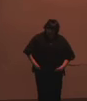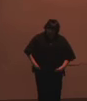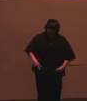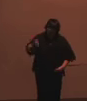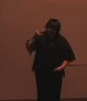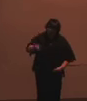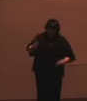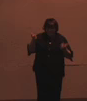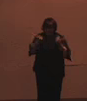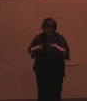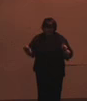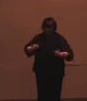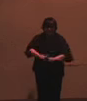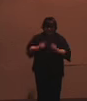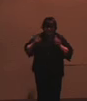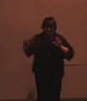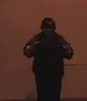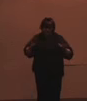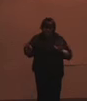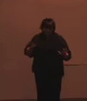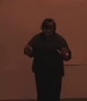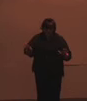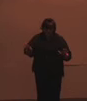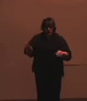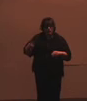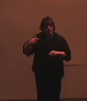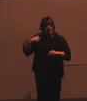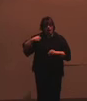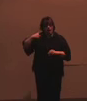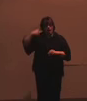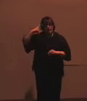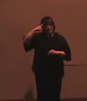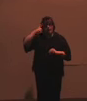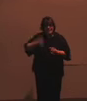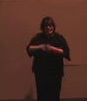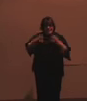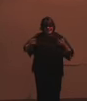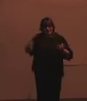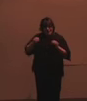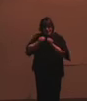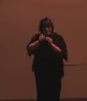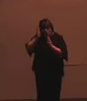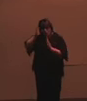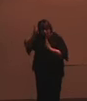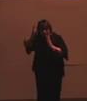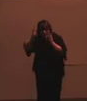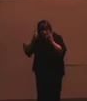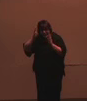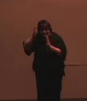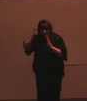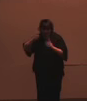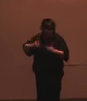But I think it is much more creative thing to live in the cave.